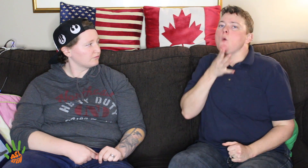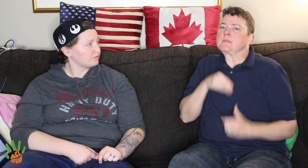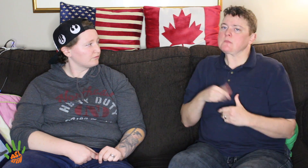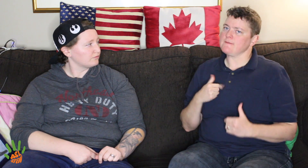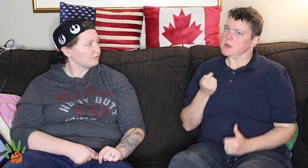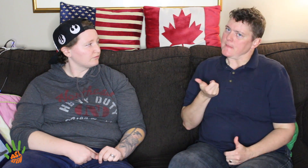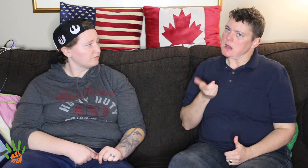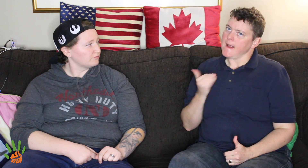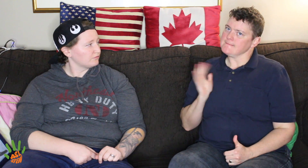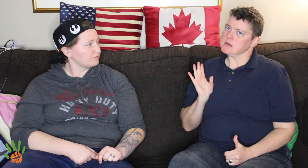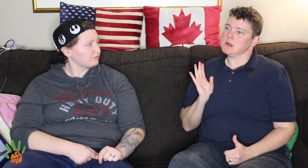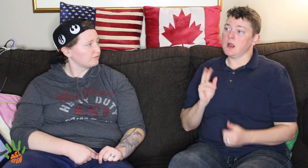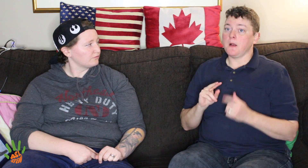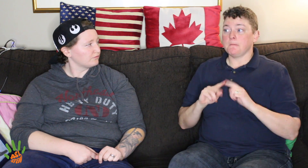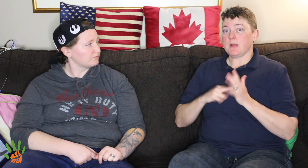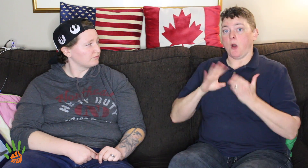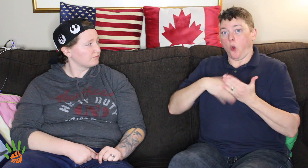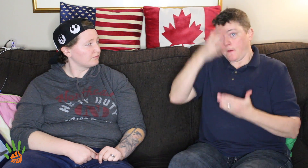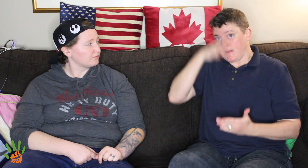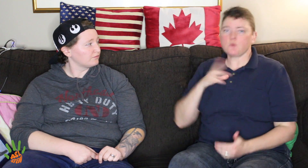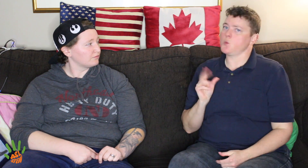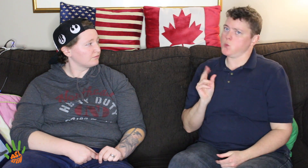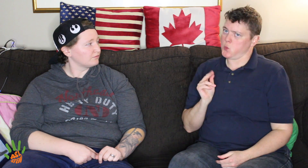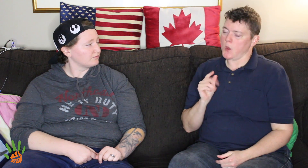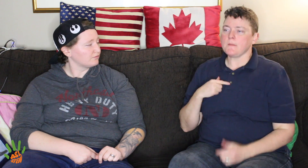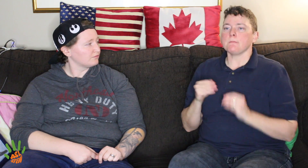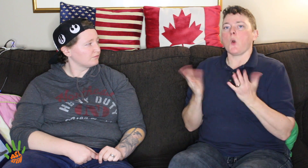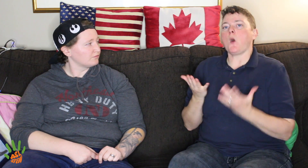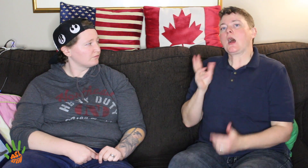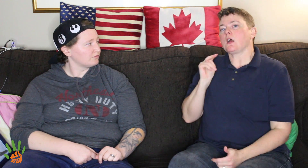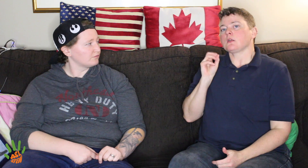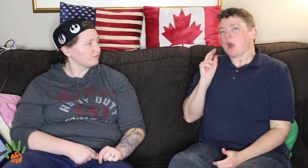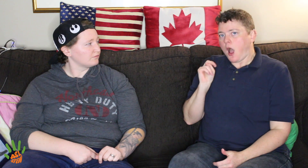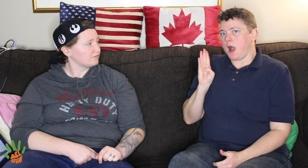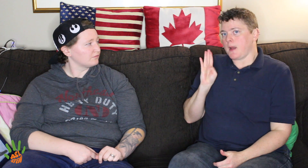But there was some female identity in me as well. I wasn't fully, 100% male identity.